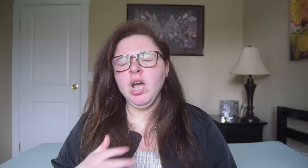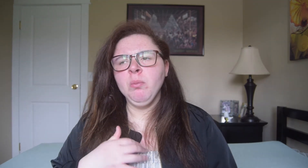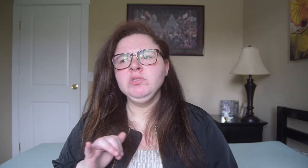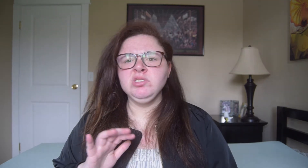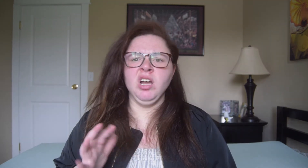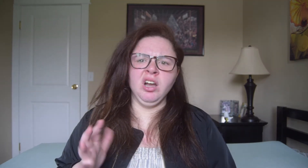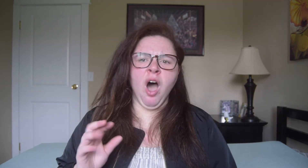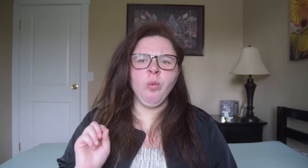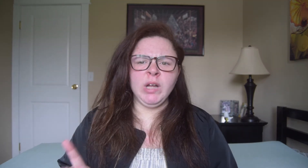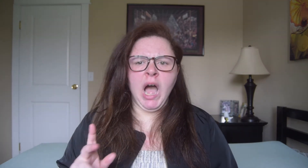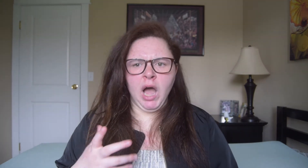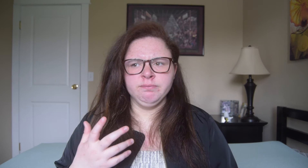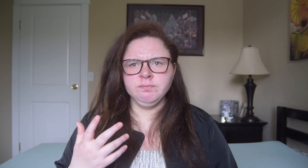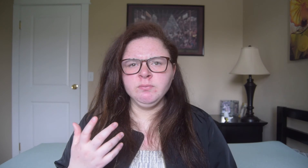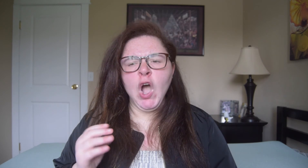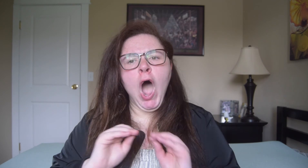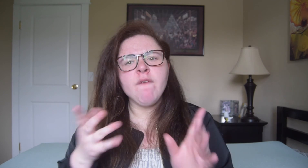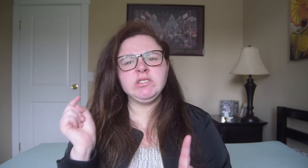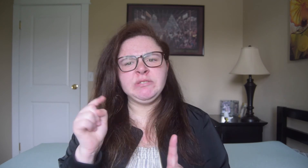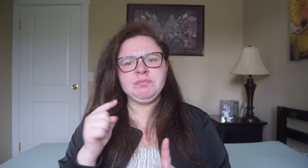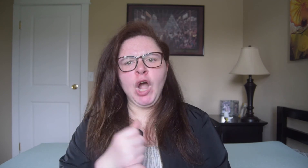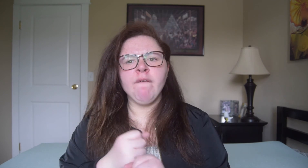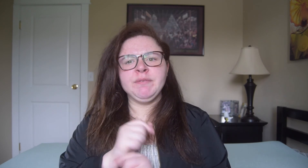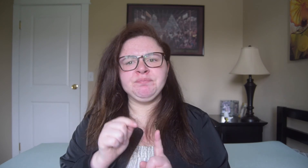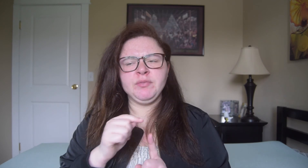I was like, okay obviously it's the coffee for sure